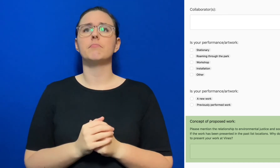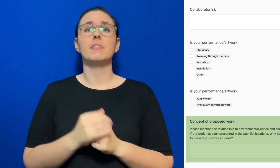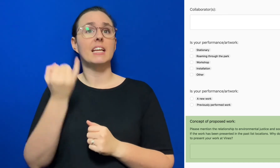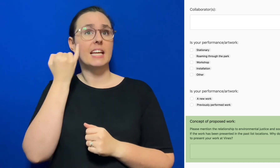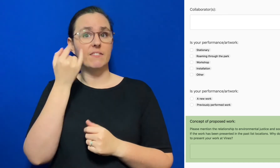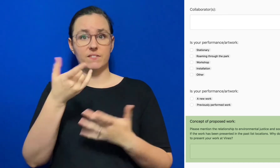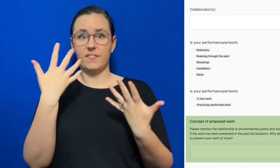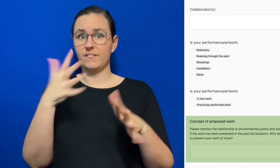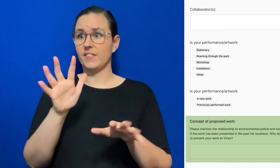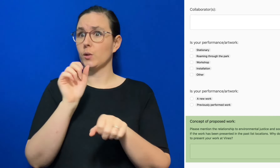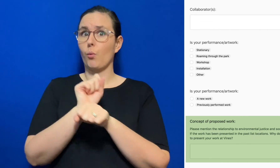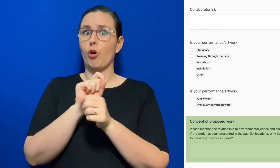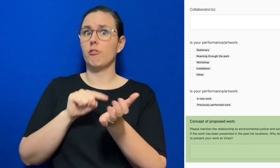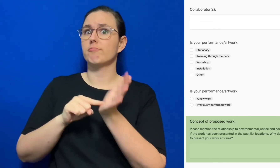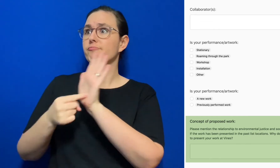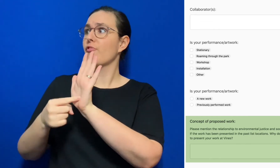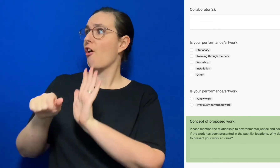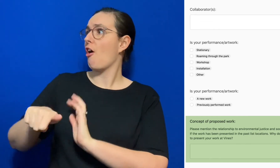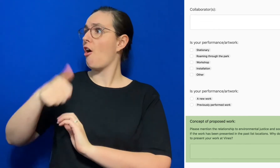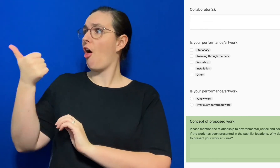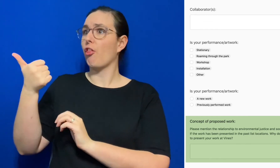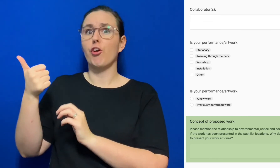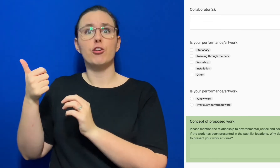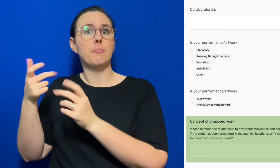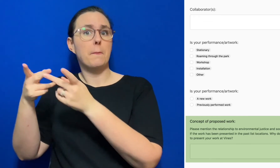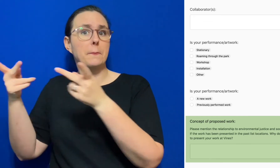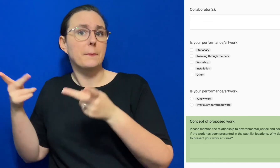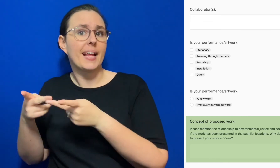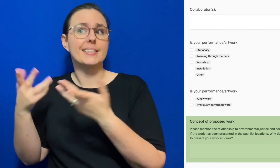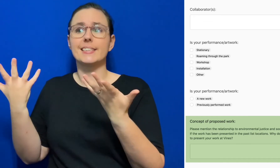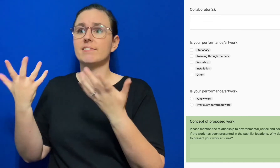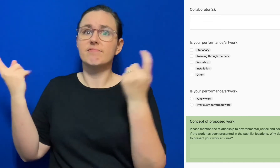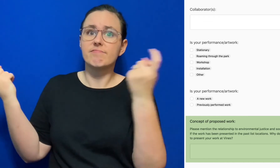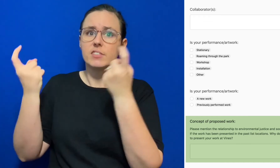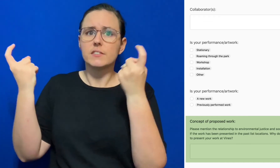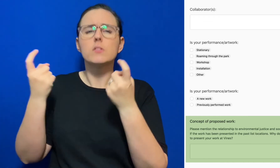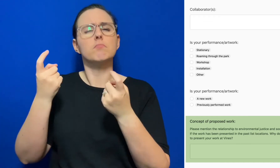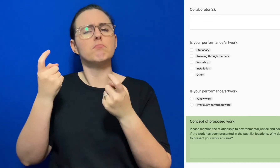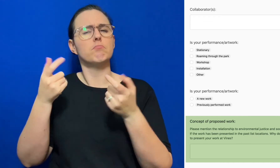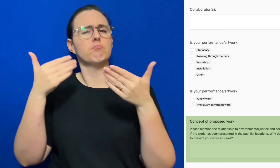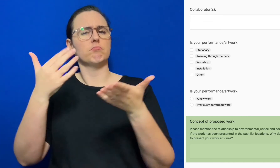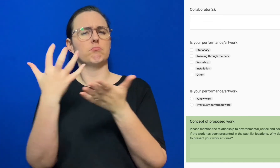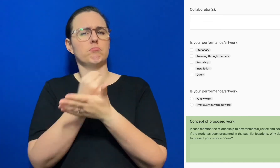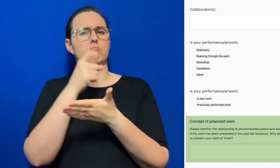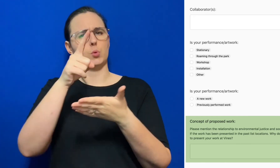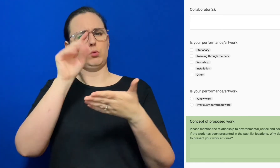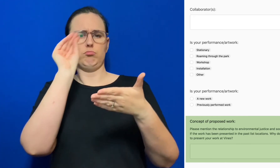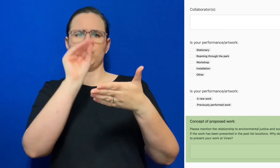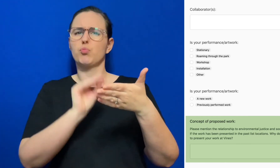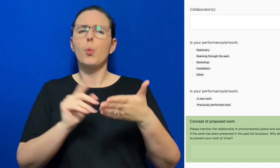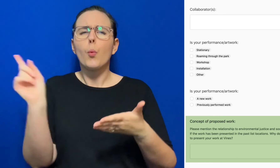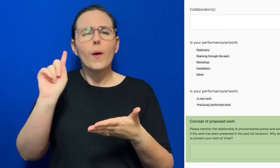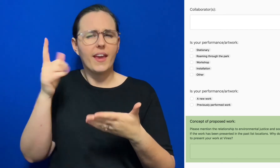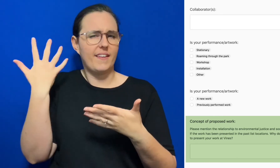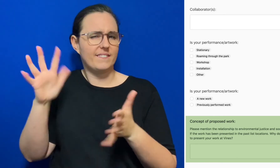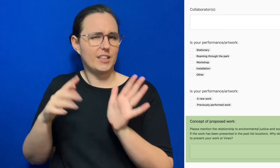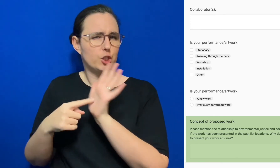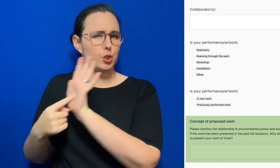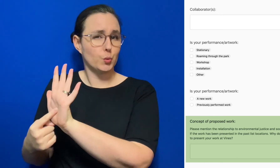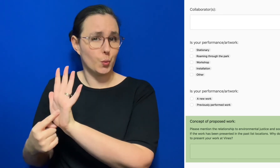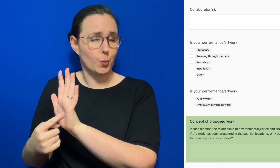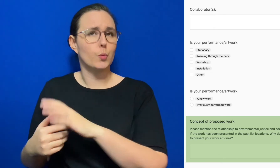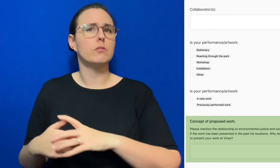If the work has been presented in the past list locations.